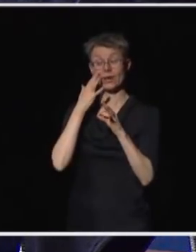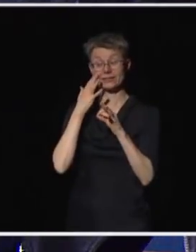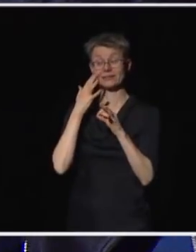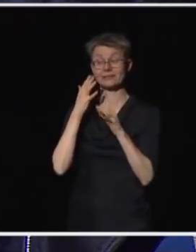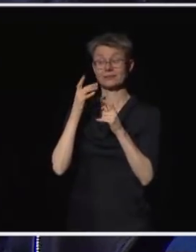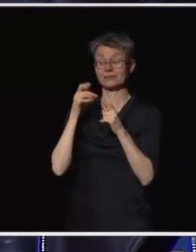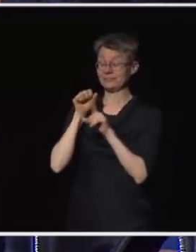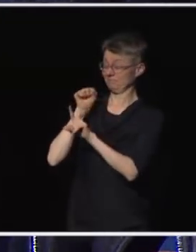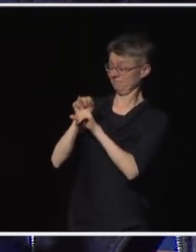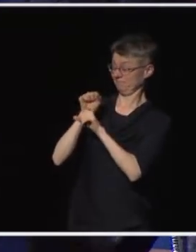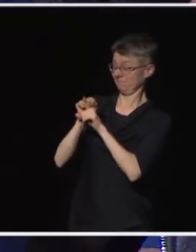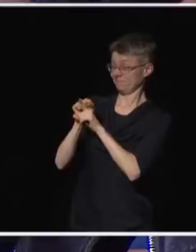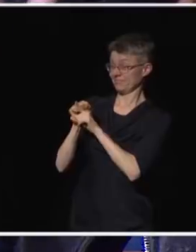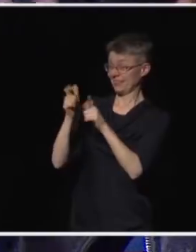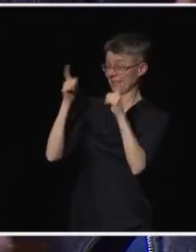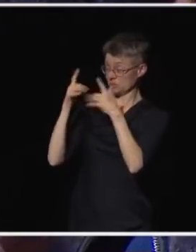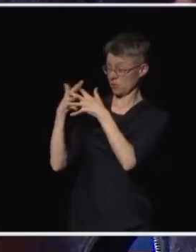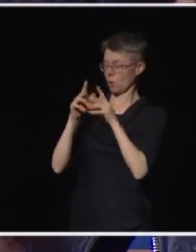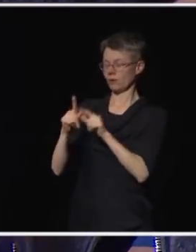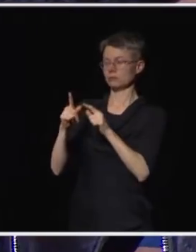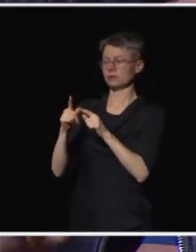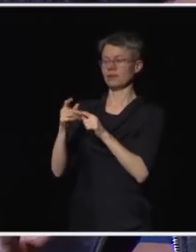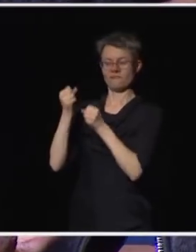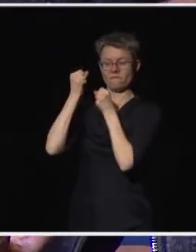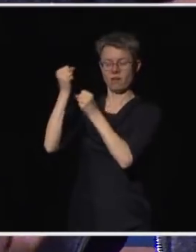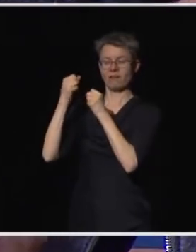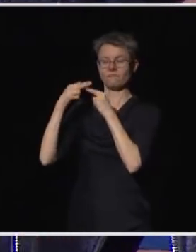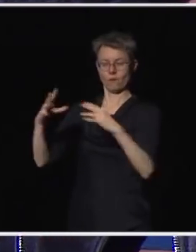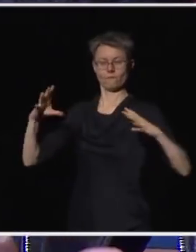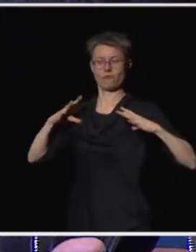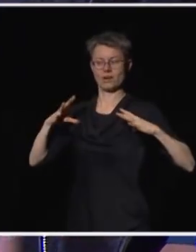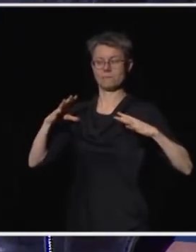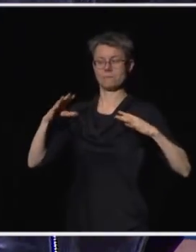for liberty and justice and that's often not extended to the African American community. OK.